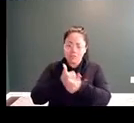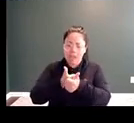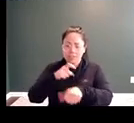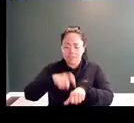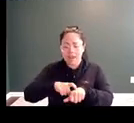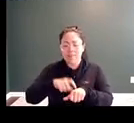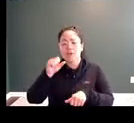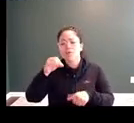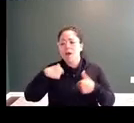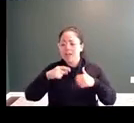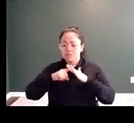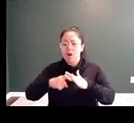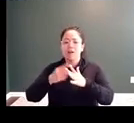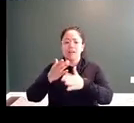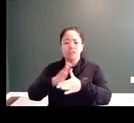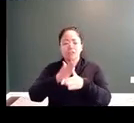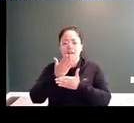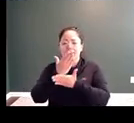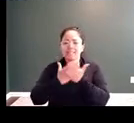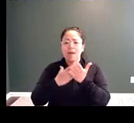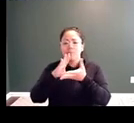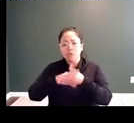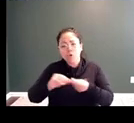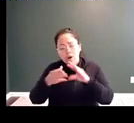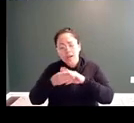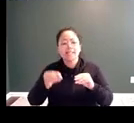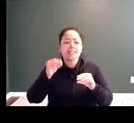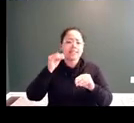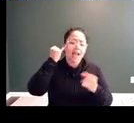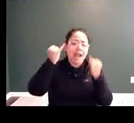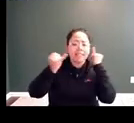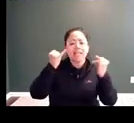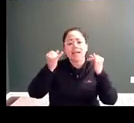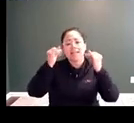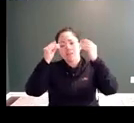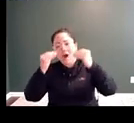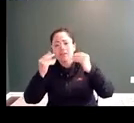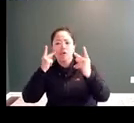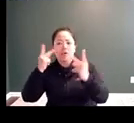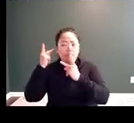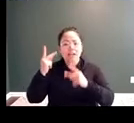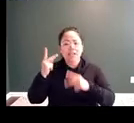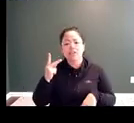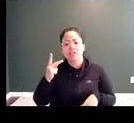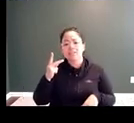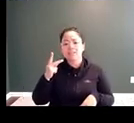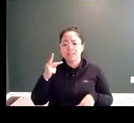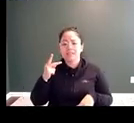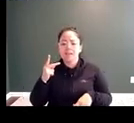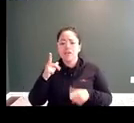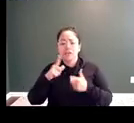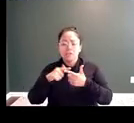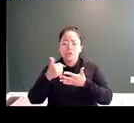So I started sharing some stories and ideas and thoughts and reflections that I was saying in different ways to help in hopes